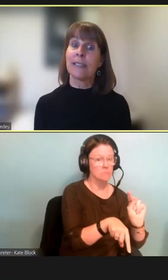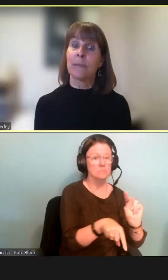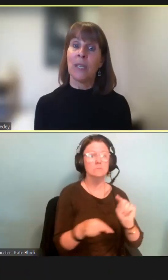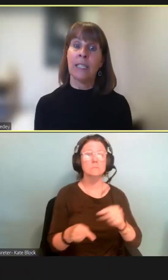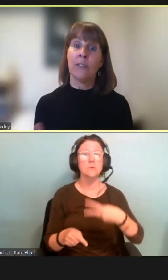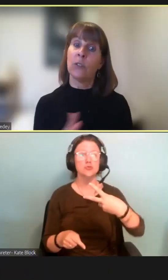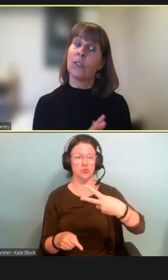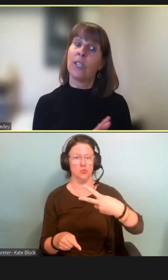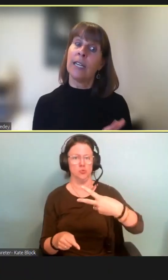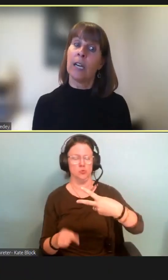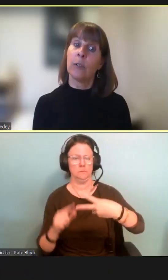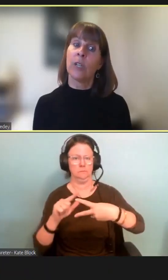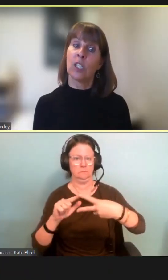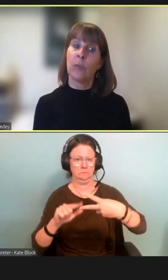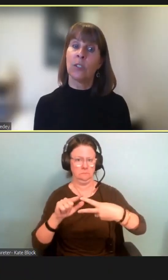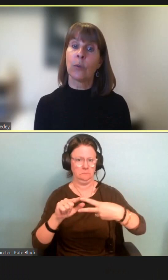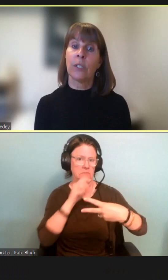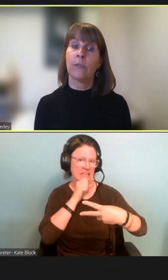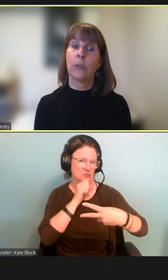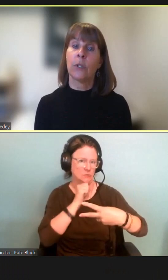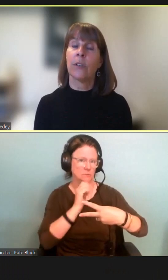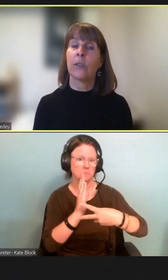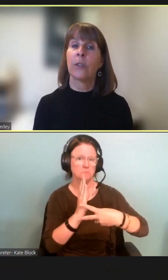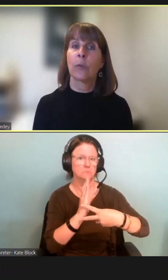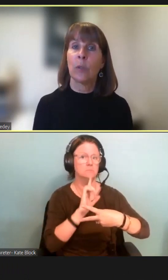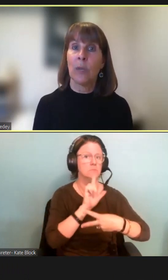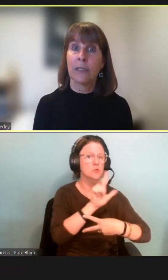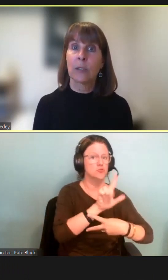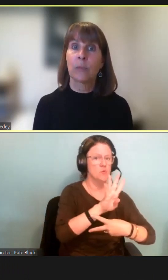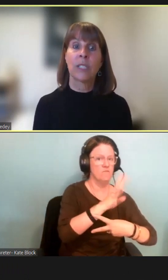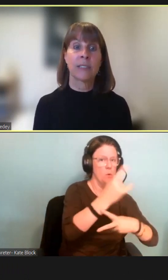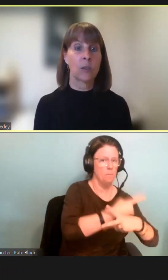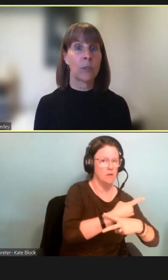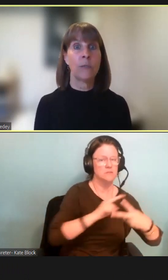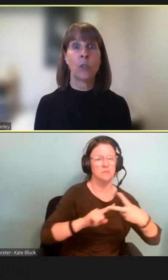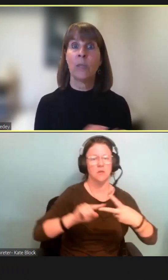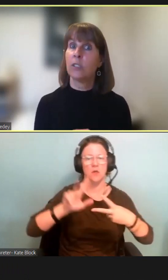and if you do that I would recommend 24 and 33 months because at 24 months you